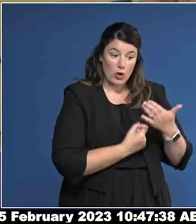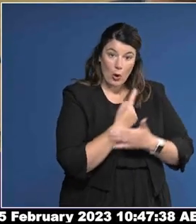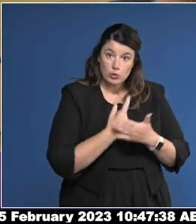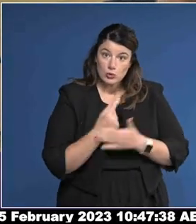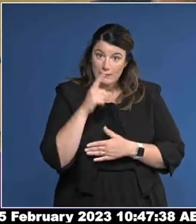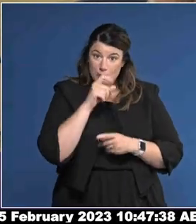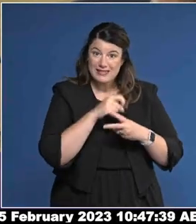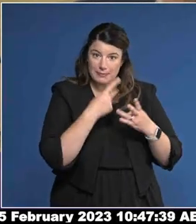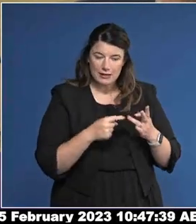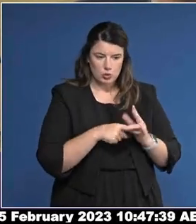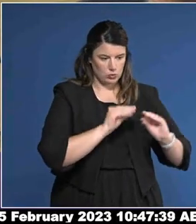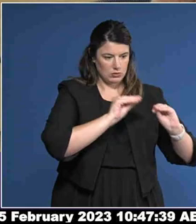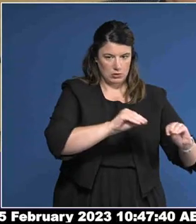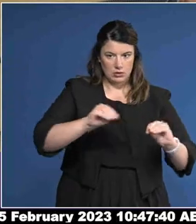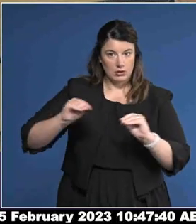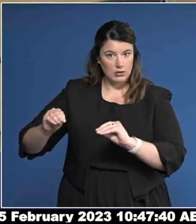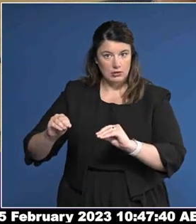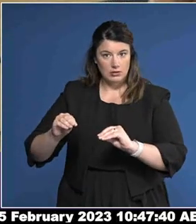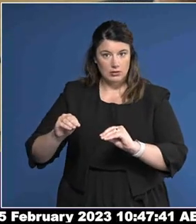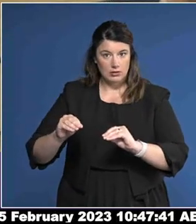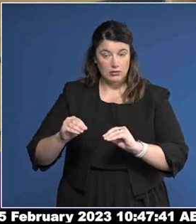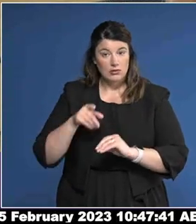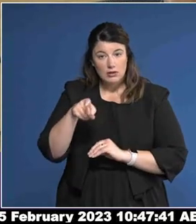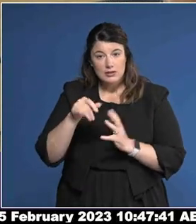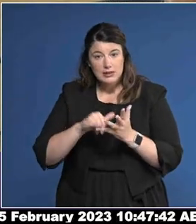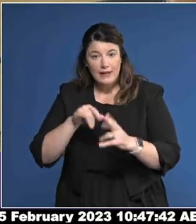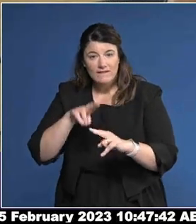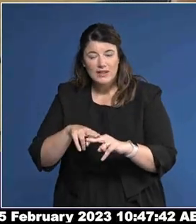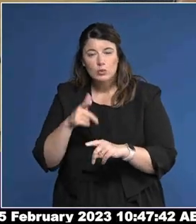the delivery? Mr Hyland, you have referred to CID, which I know does that work.